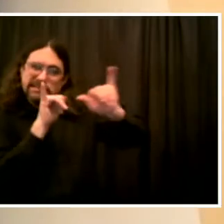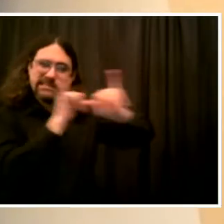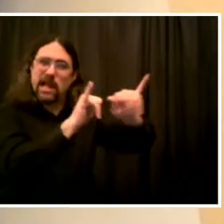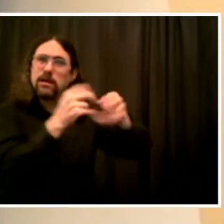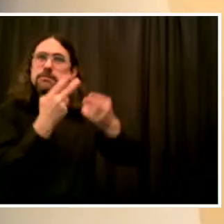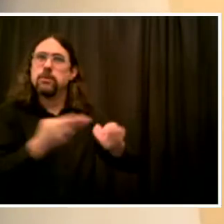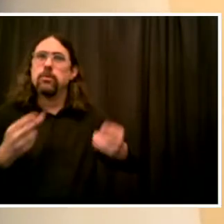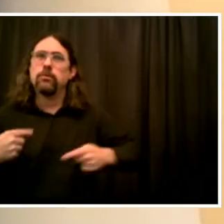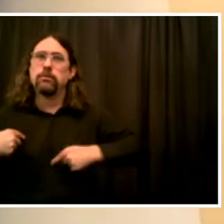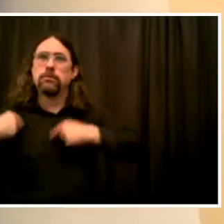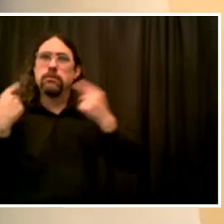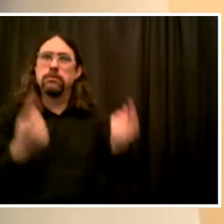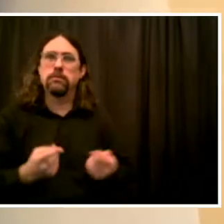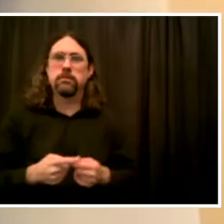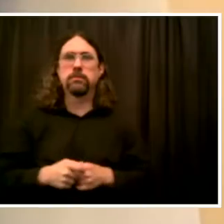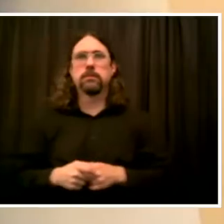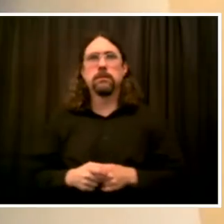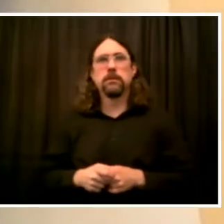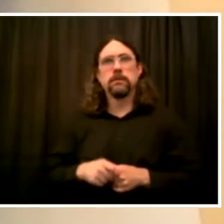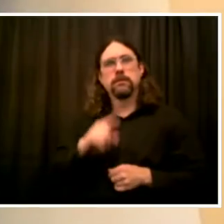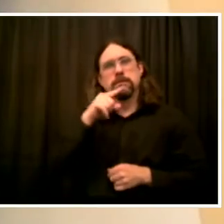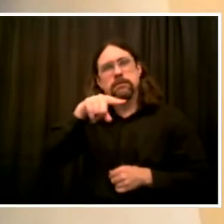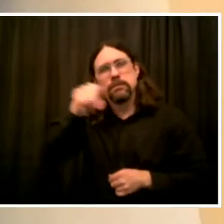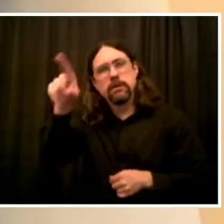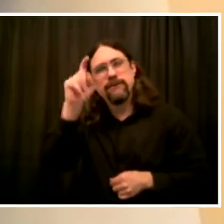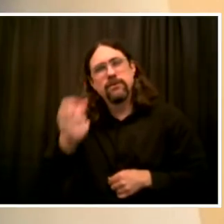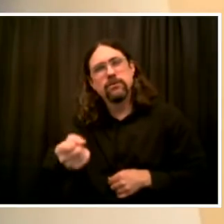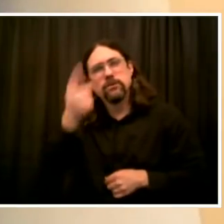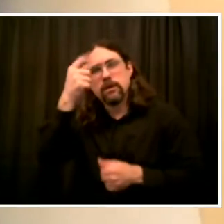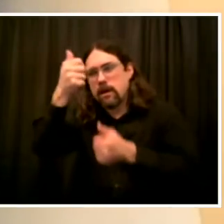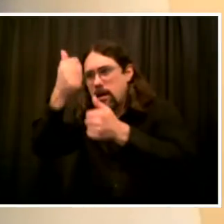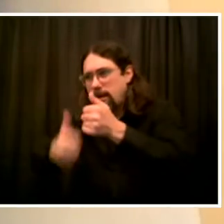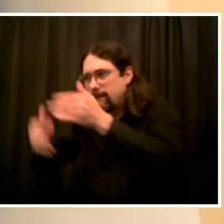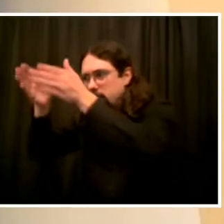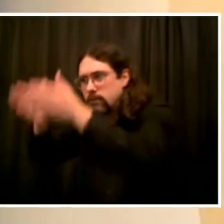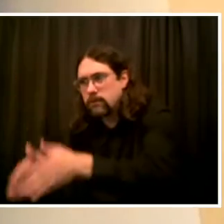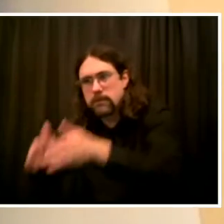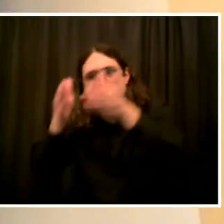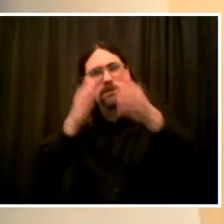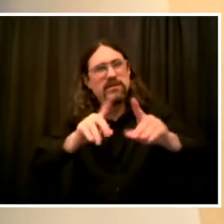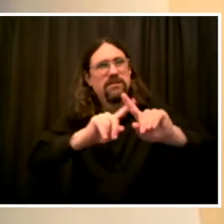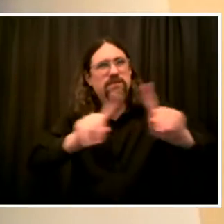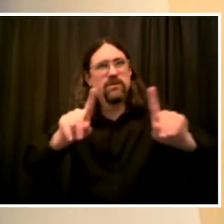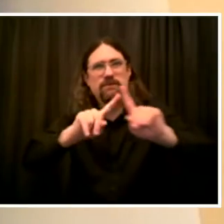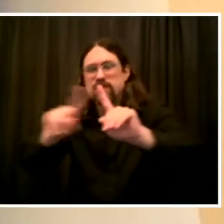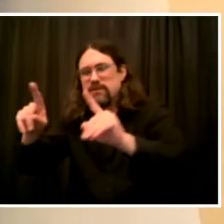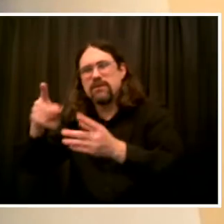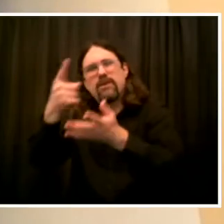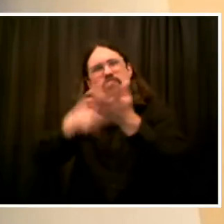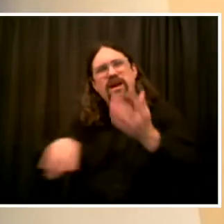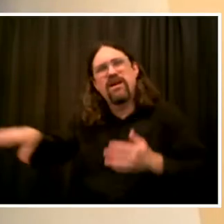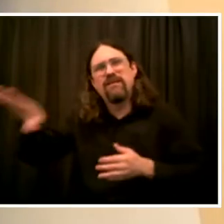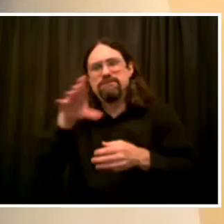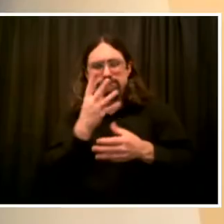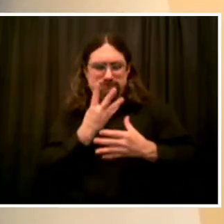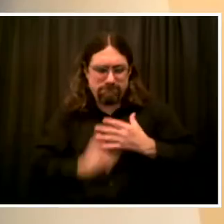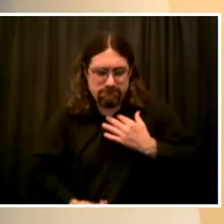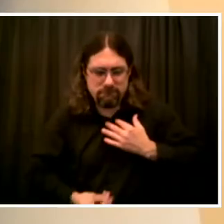YEARS. IF YOU LOOK AT WHAT THE PERSON WANTS, YOU CONNECT, WE CAN CHANGE LIVES AND